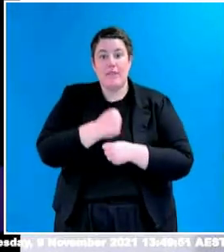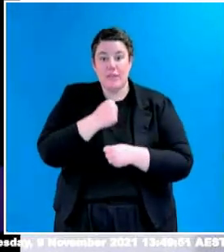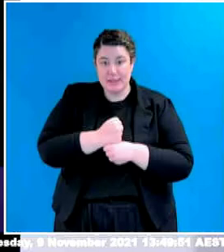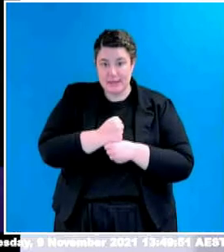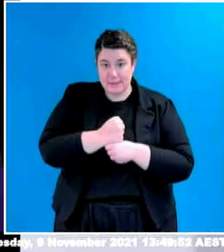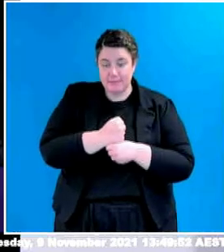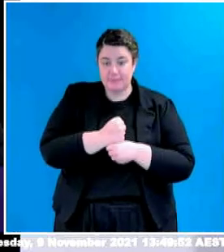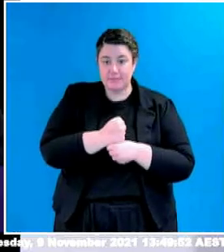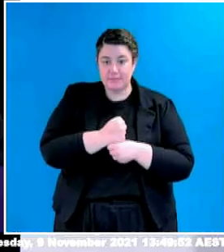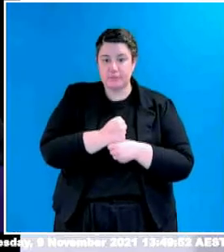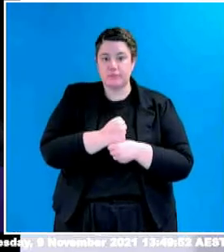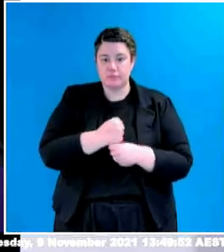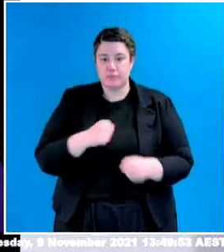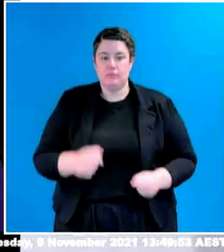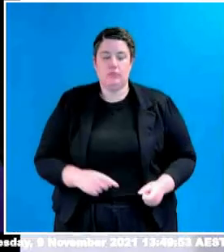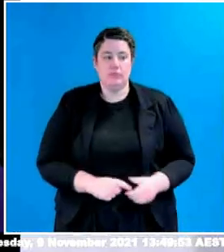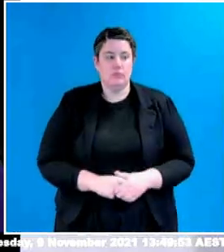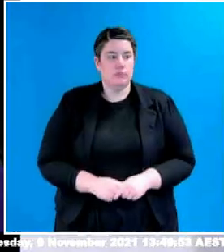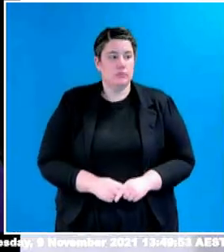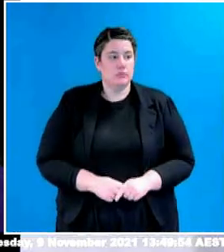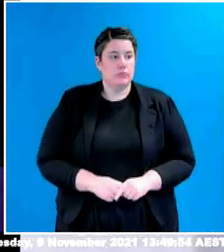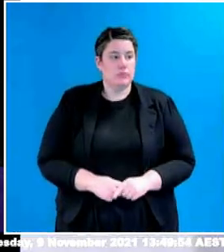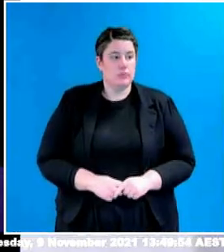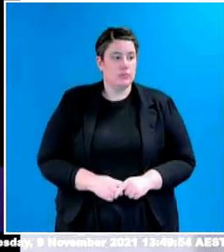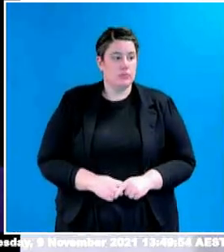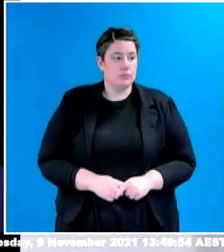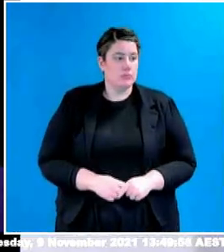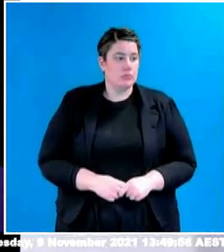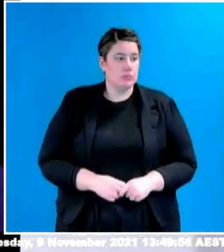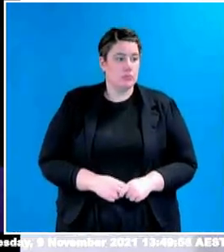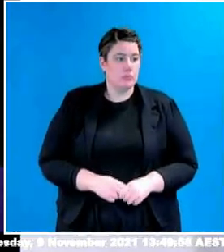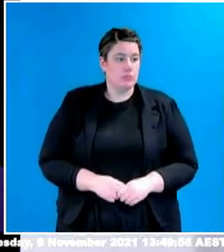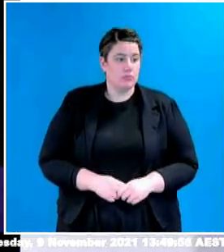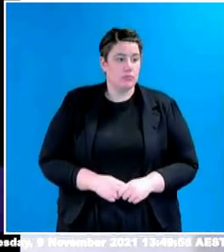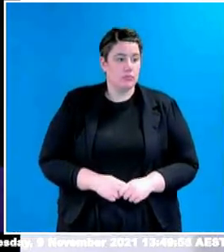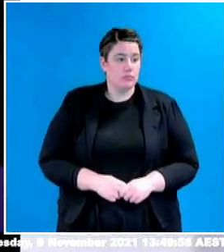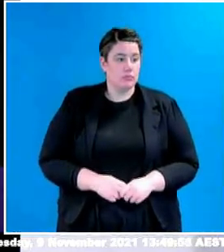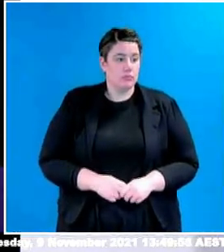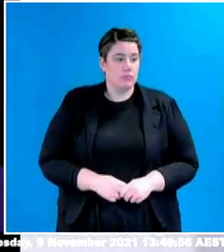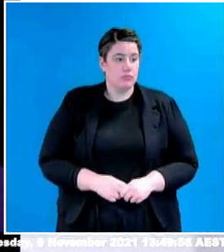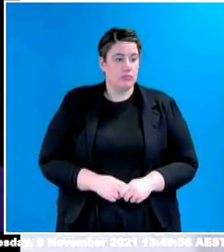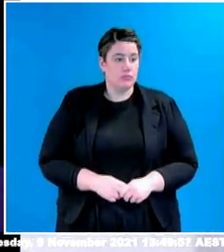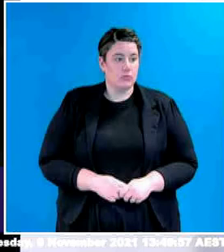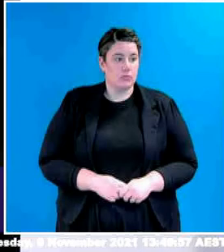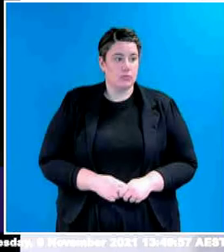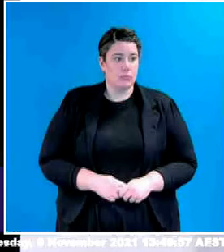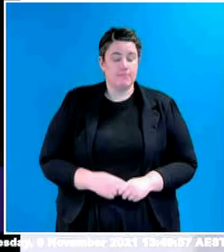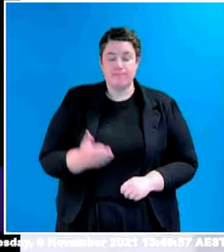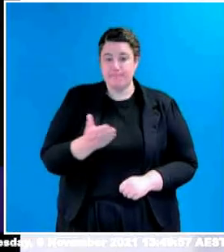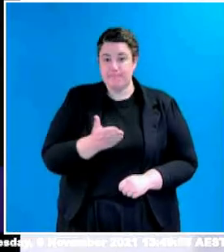Before we turn to them, Commissioners, as you are aware, the Australian